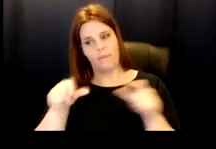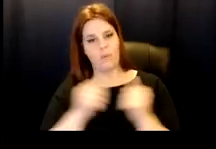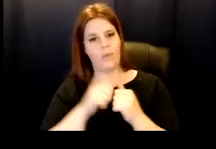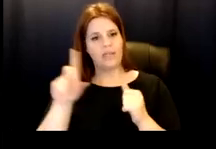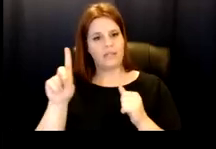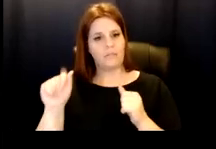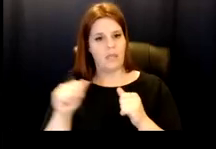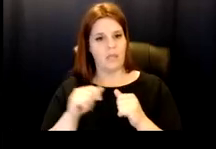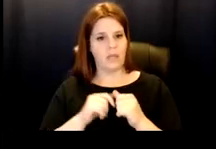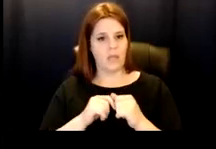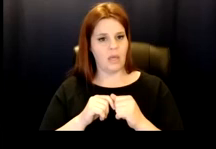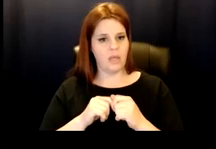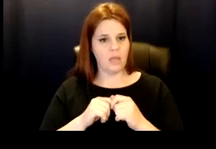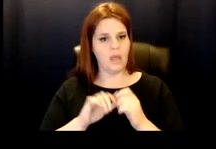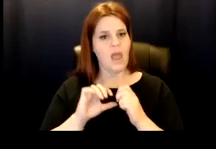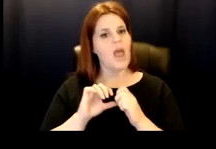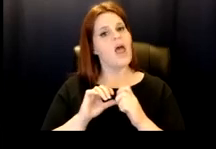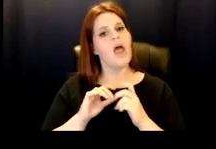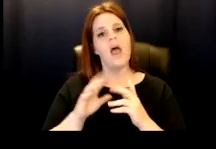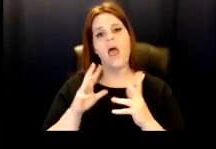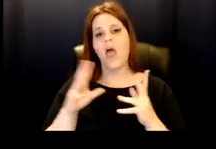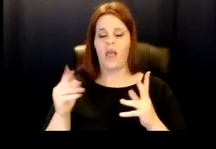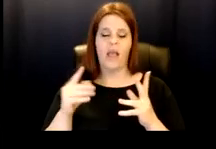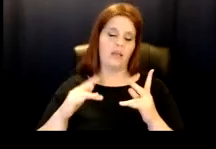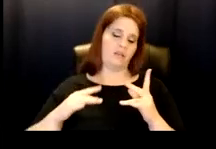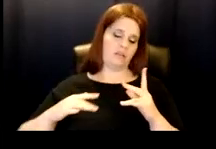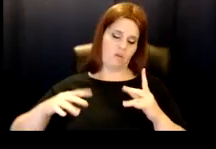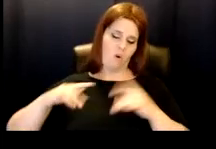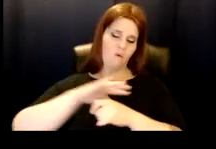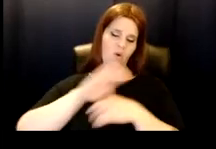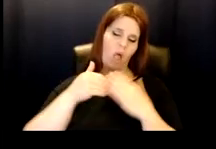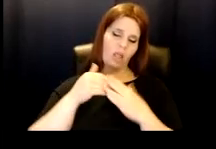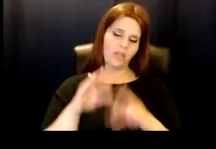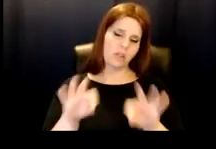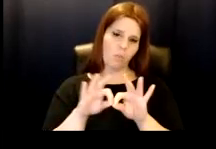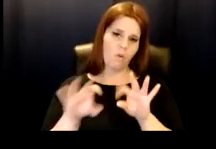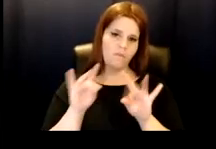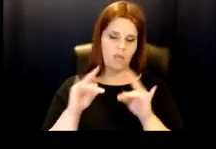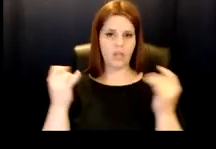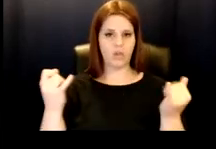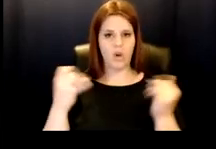hovering over all of these important findings is our current environmental content. Faced